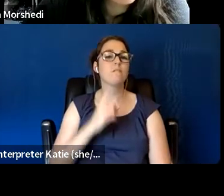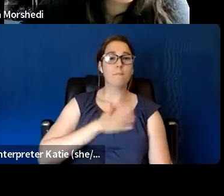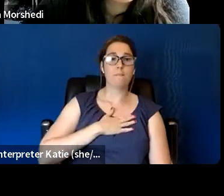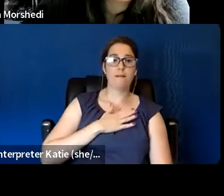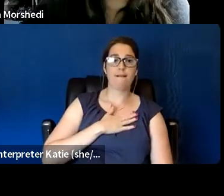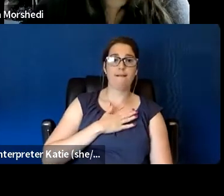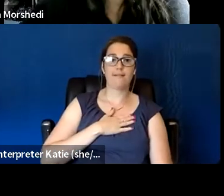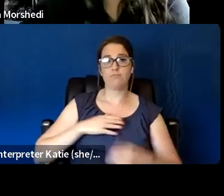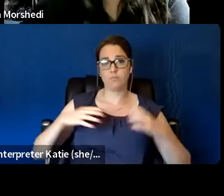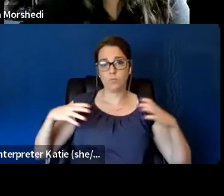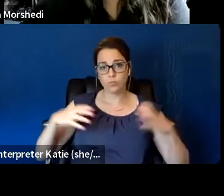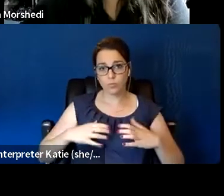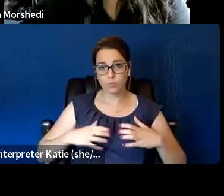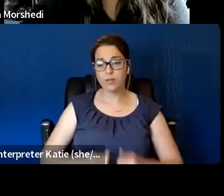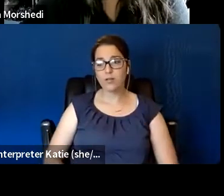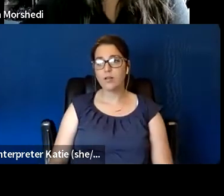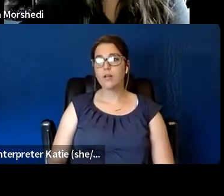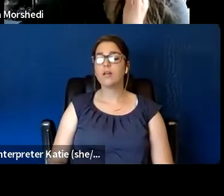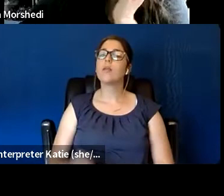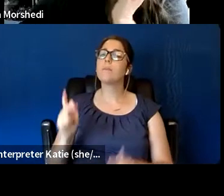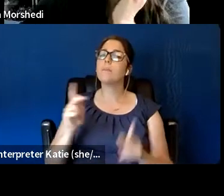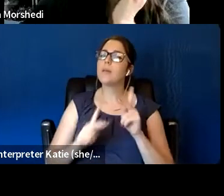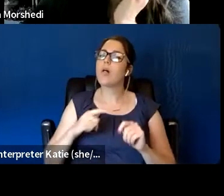the folks that I most spend attention on are,